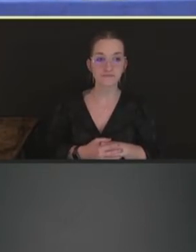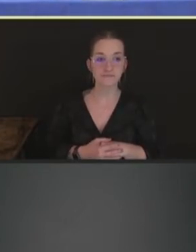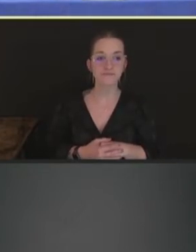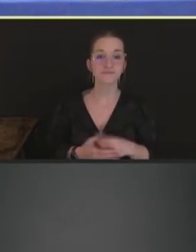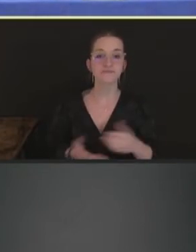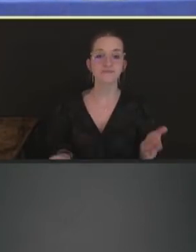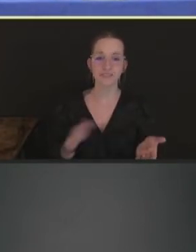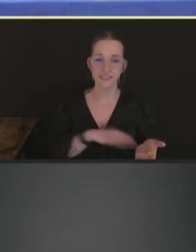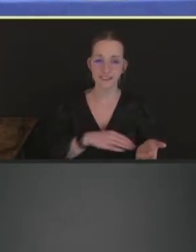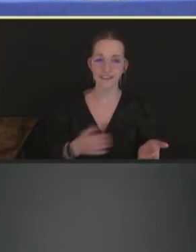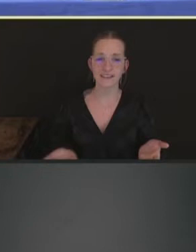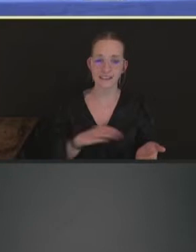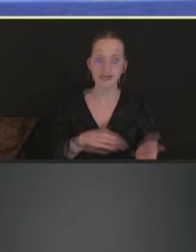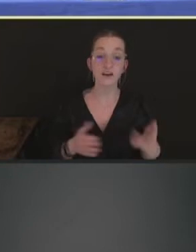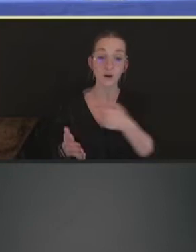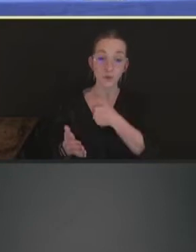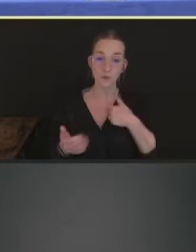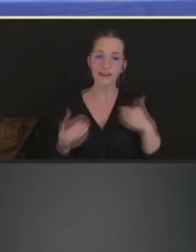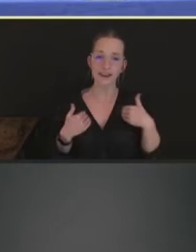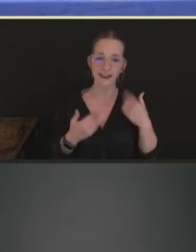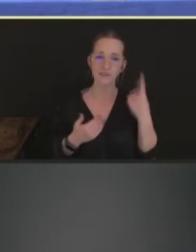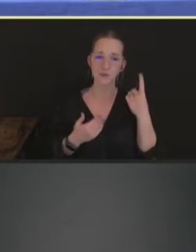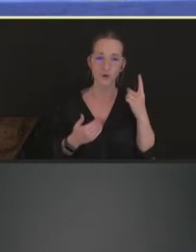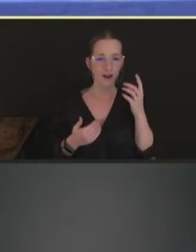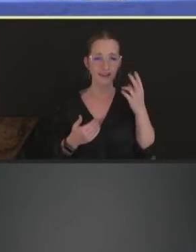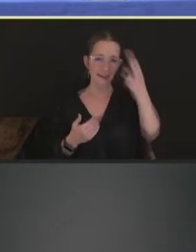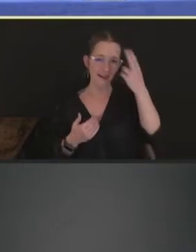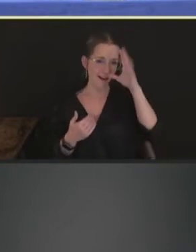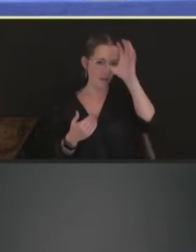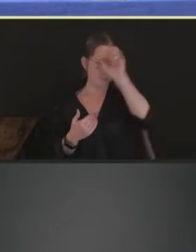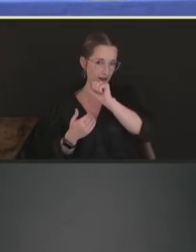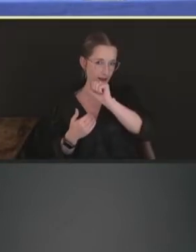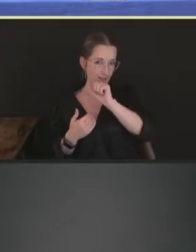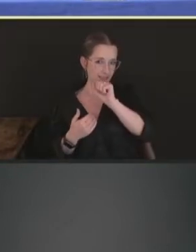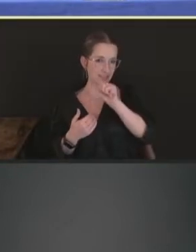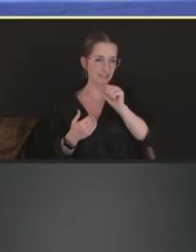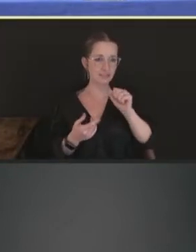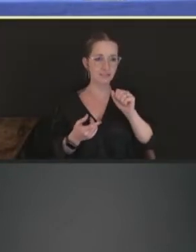We've got a hypothesis as to why all of this might be true and I want to spend just a minute